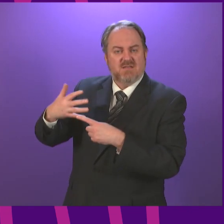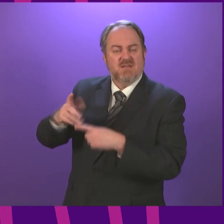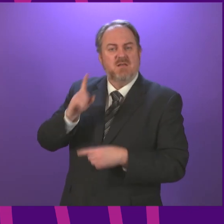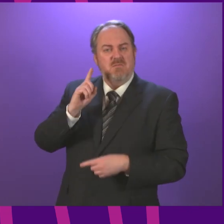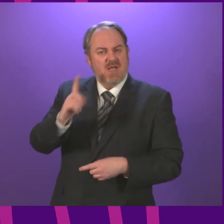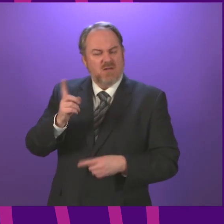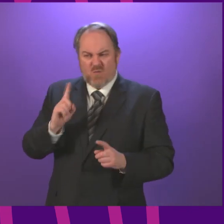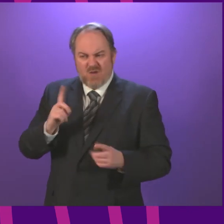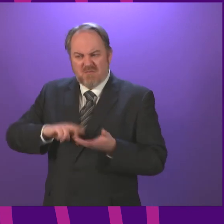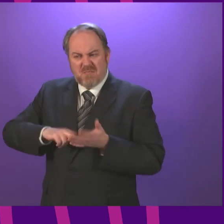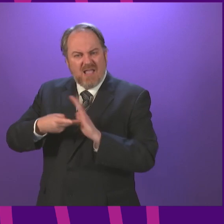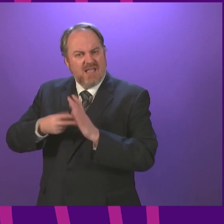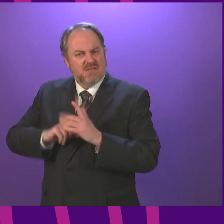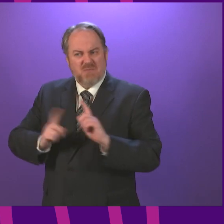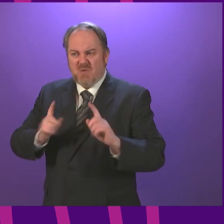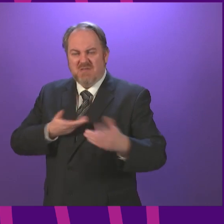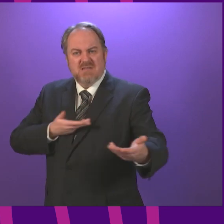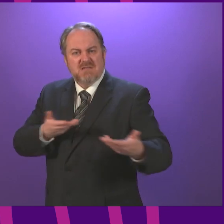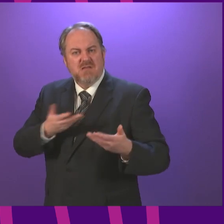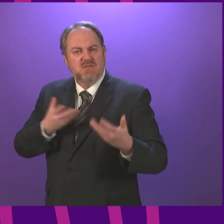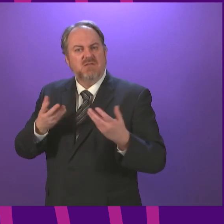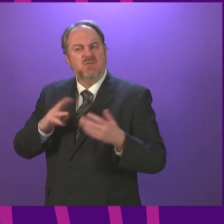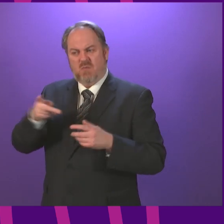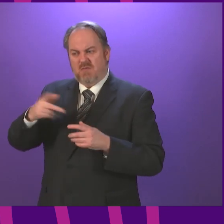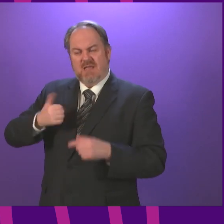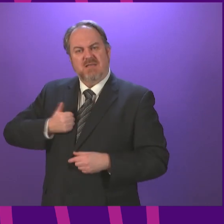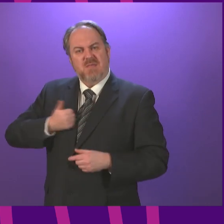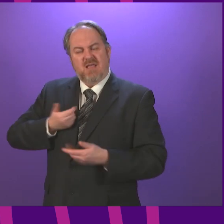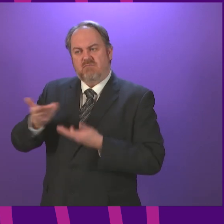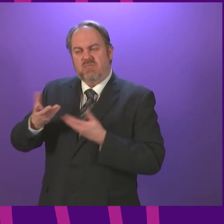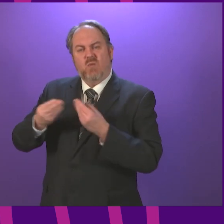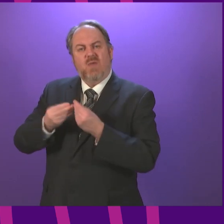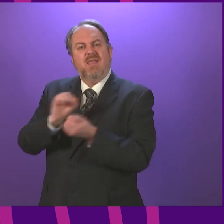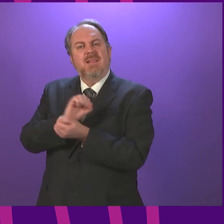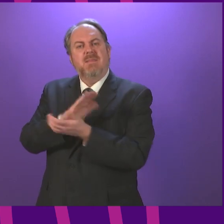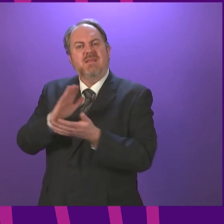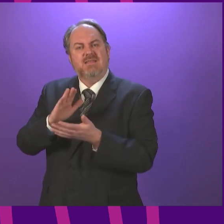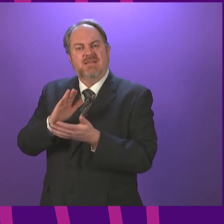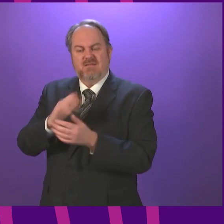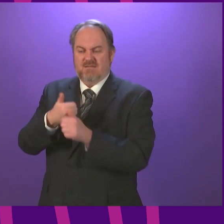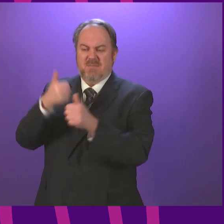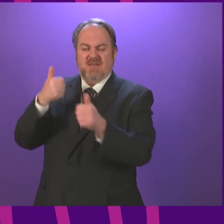has the Scottish Government had with Liberty Steel to understand the potential impacts of the situation?